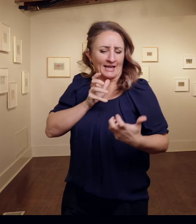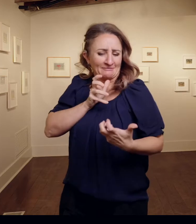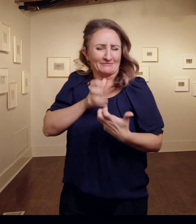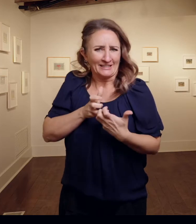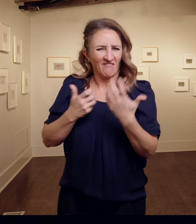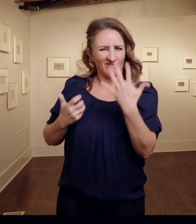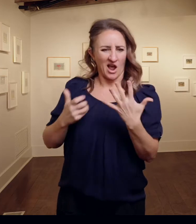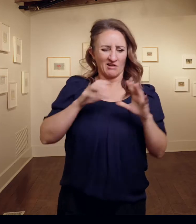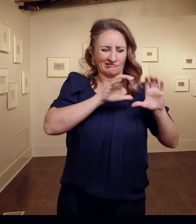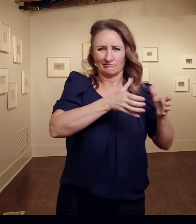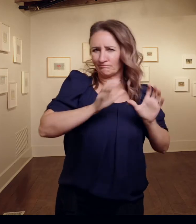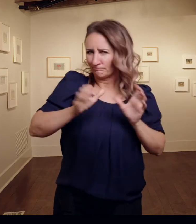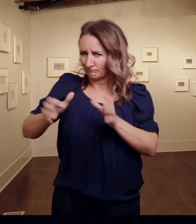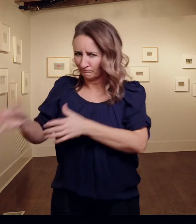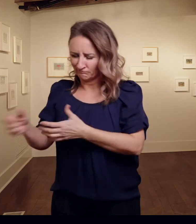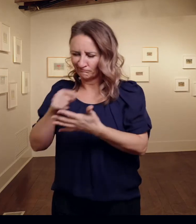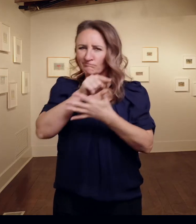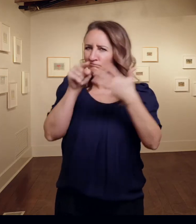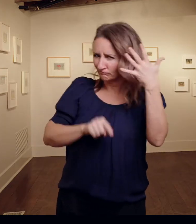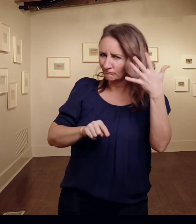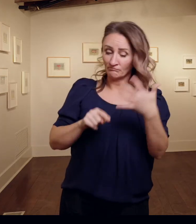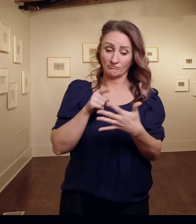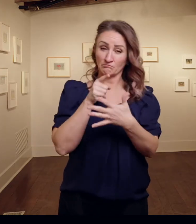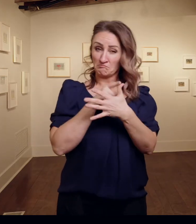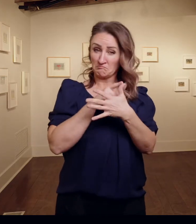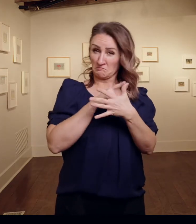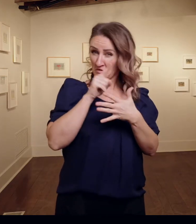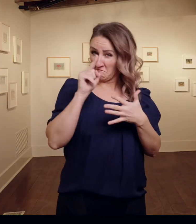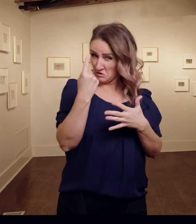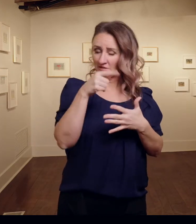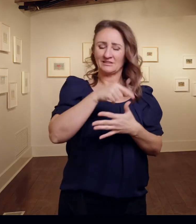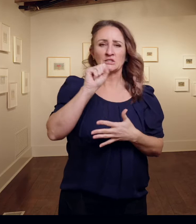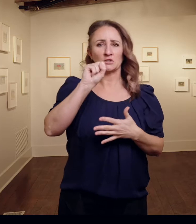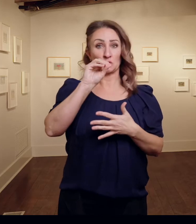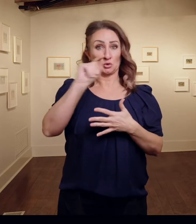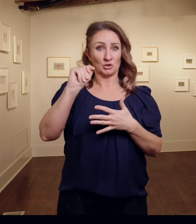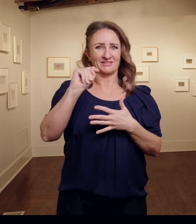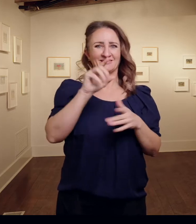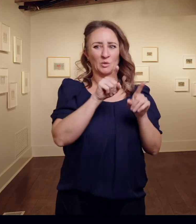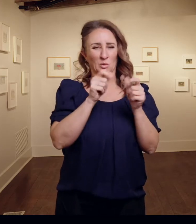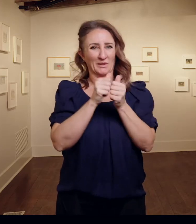Castle's artwork is often grouped into five categories: